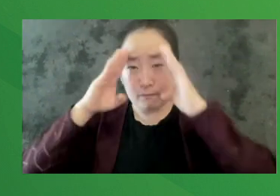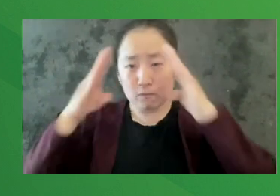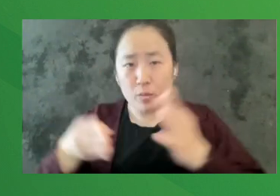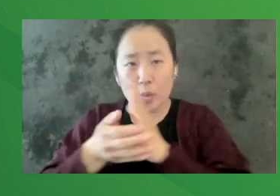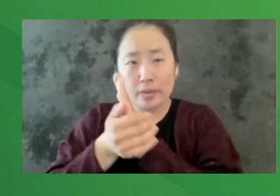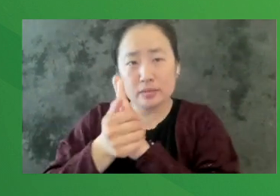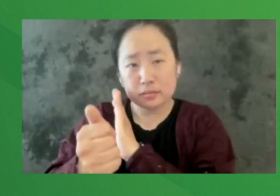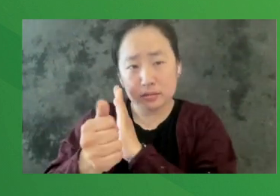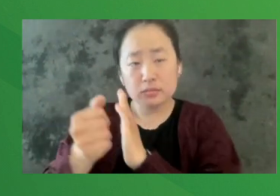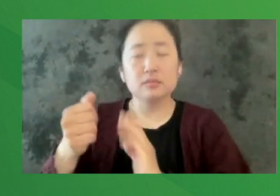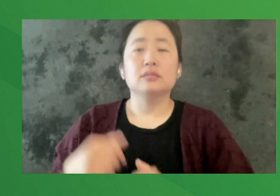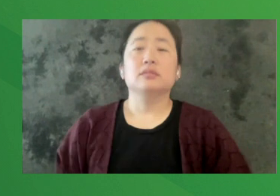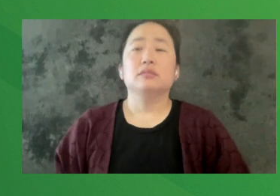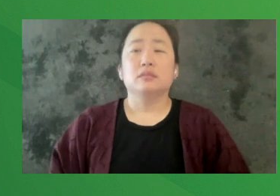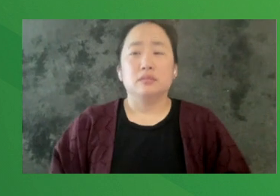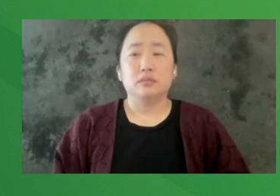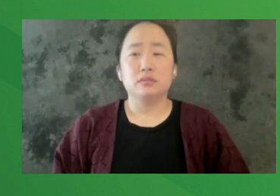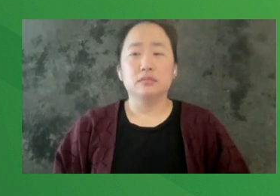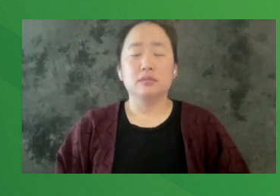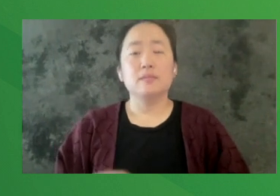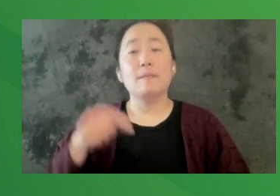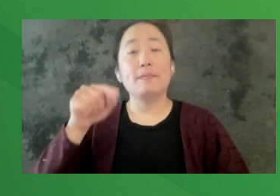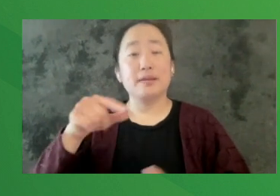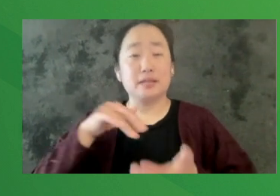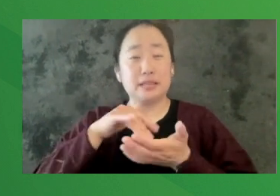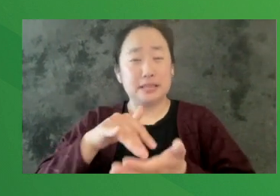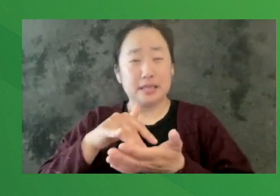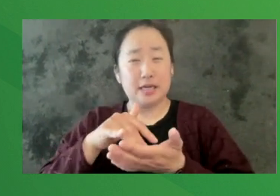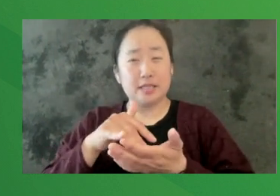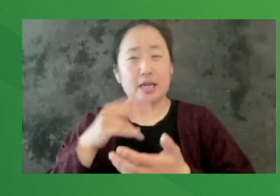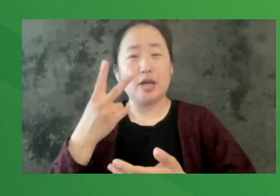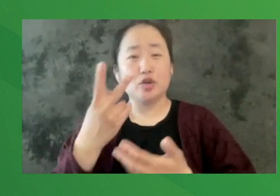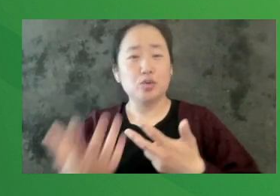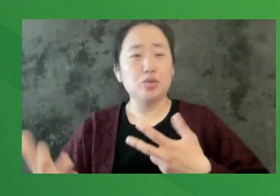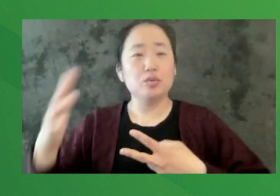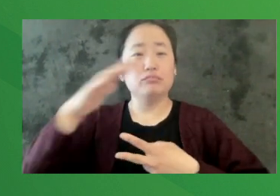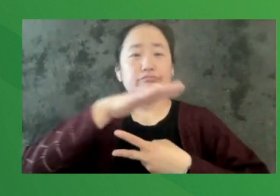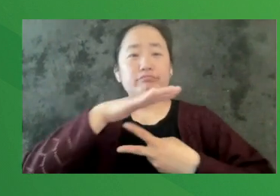And so this study involved two primary research questions. And these research questions,